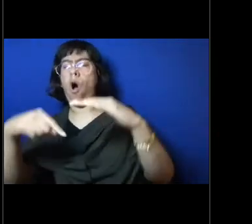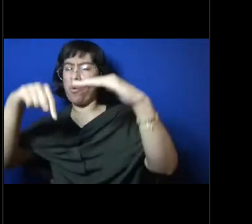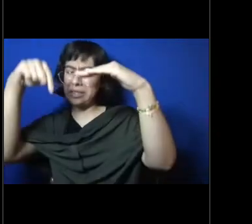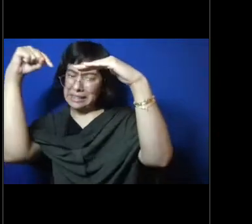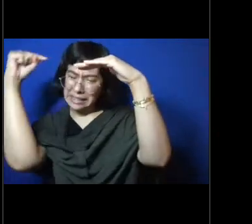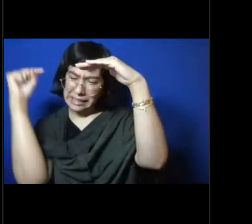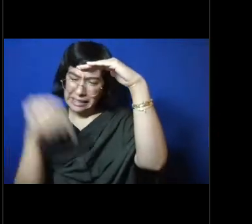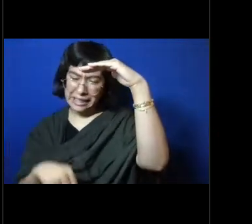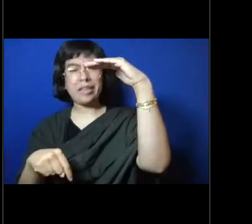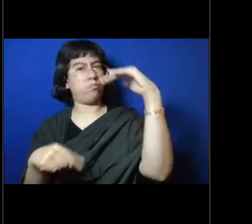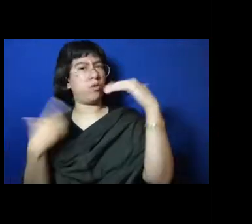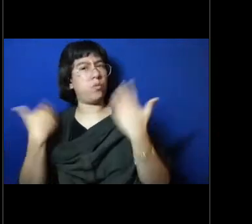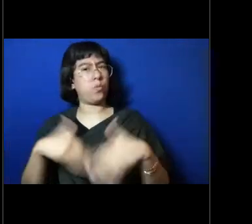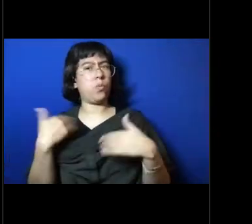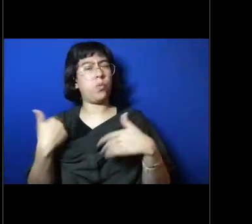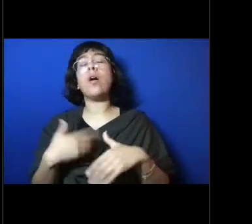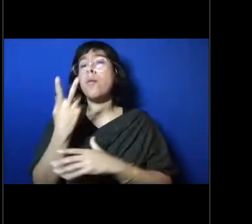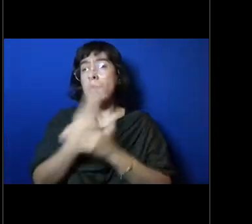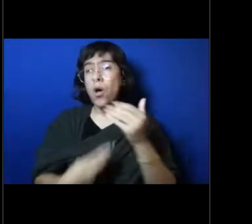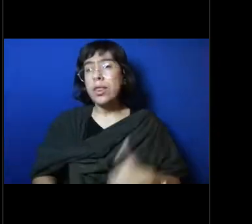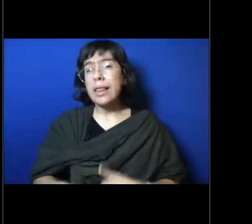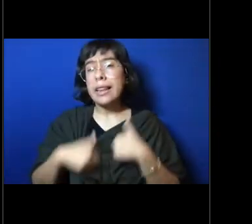and they both live in kelp forests, just different depths.